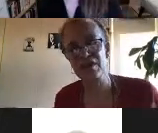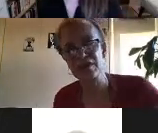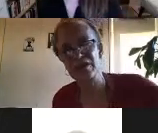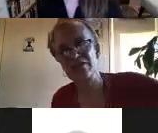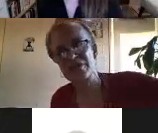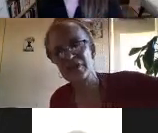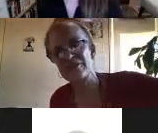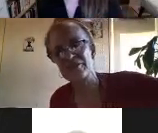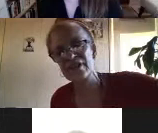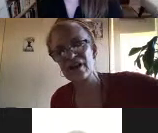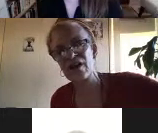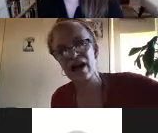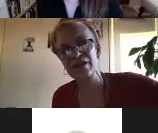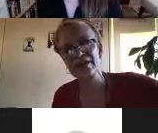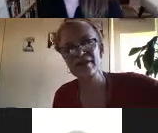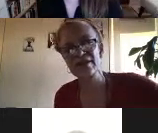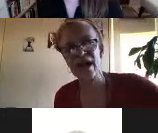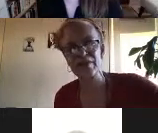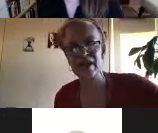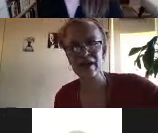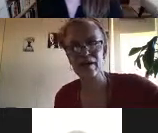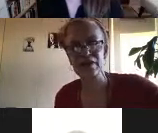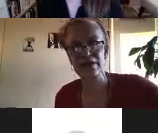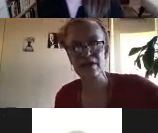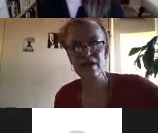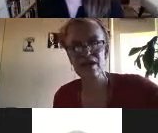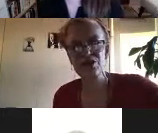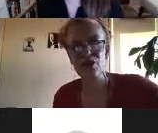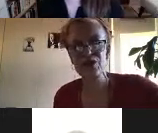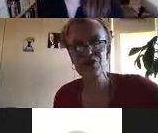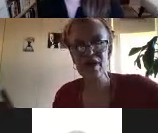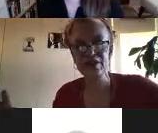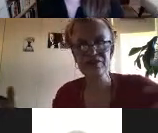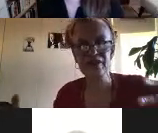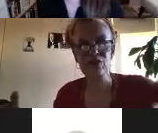this is 15 feet tall, how could I see the top of that obelisk, so we're trying to figure out